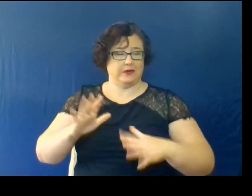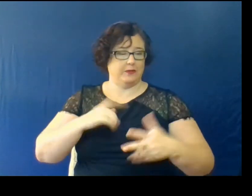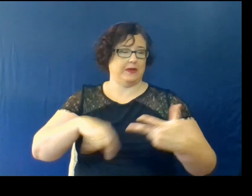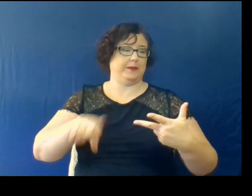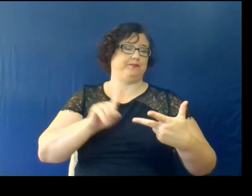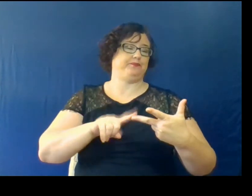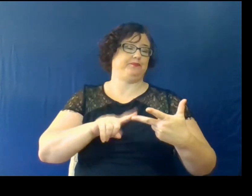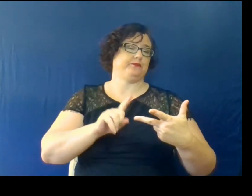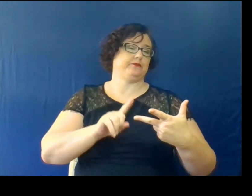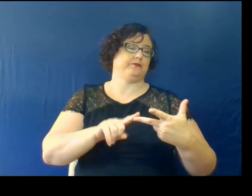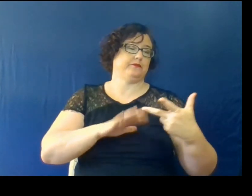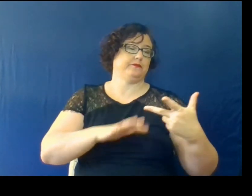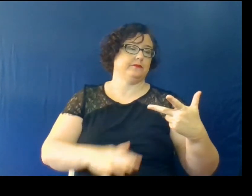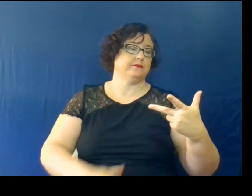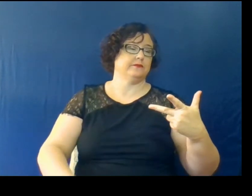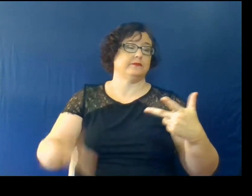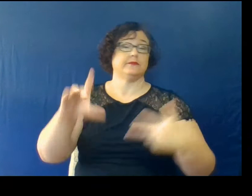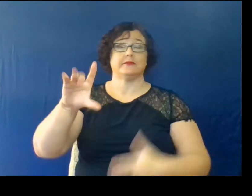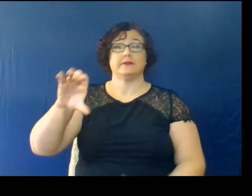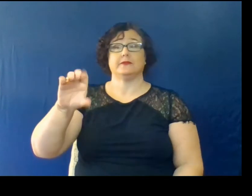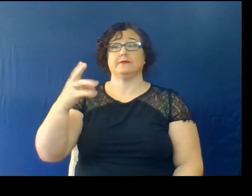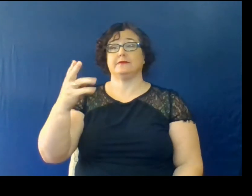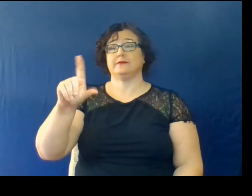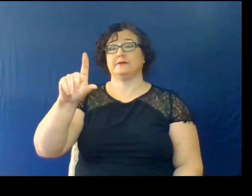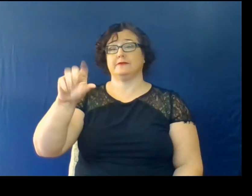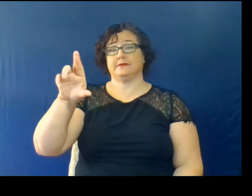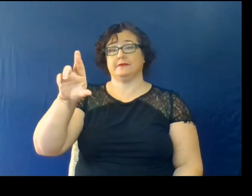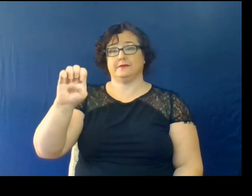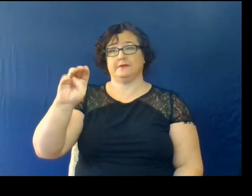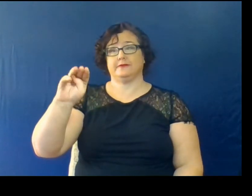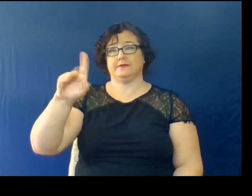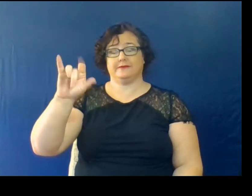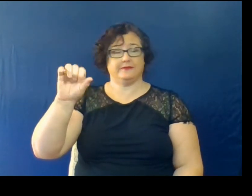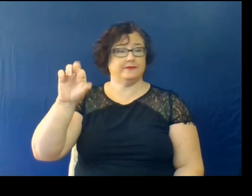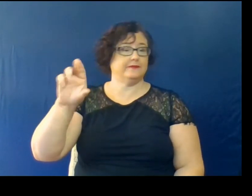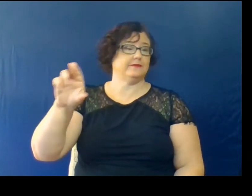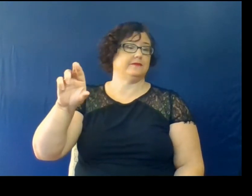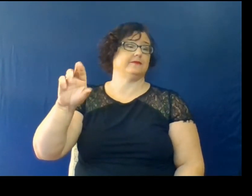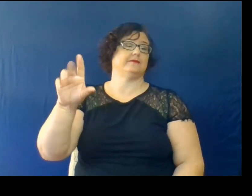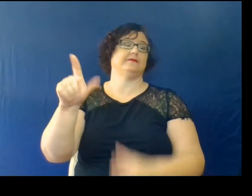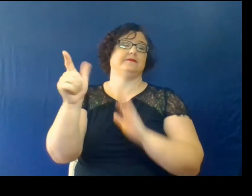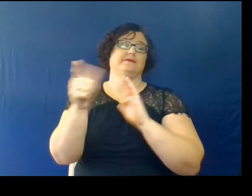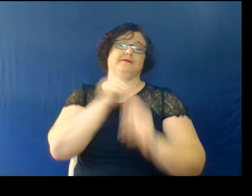Miller who's the Legislative Advocacy Director at the Georgia Council on Developmental Disabilities.